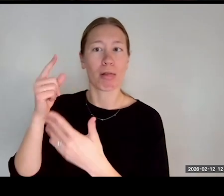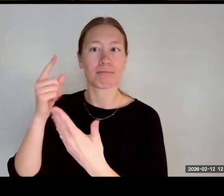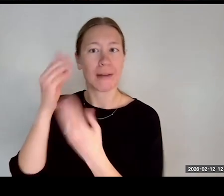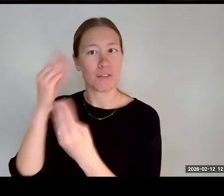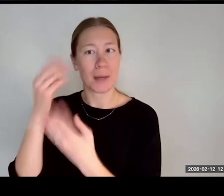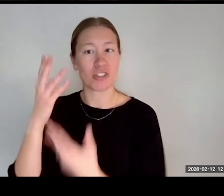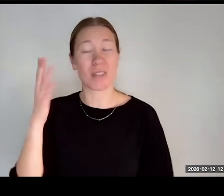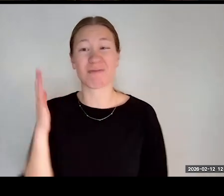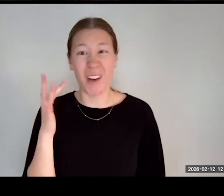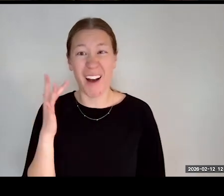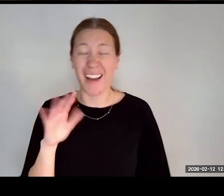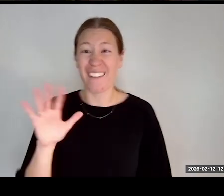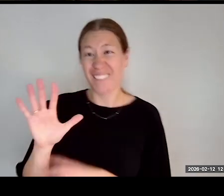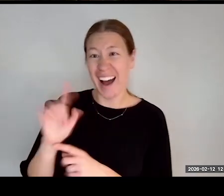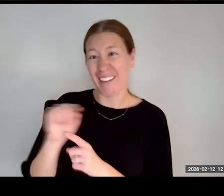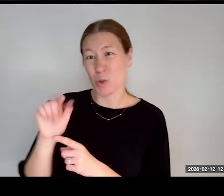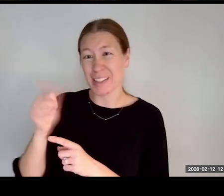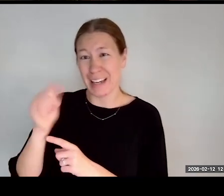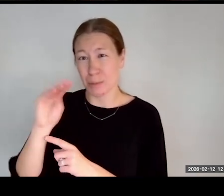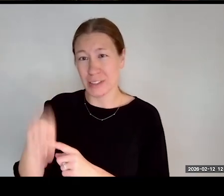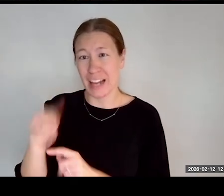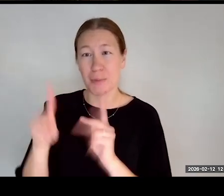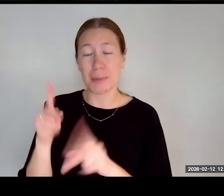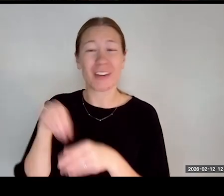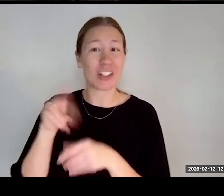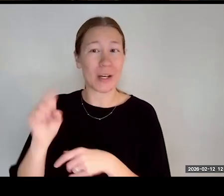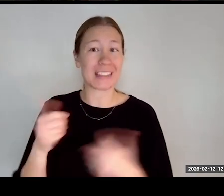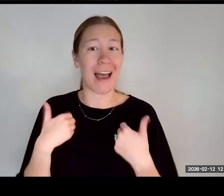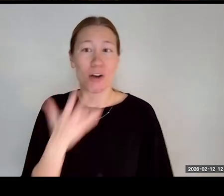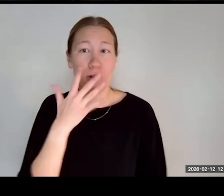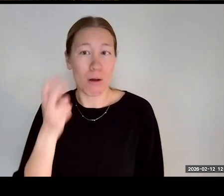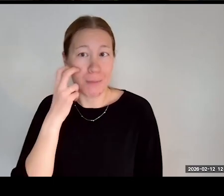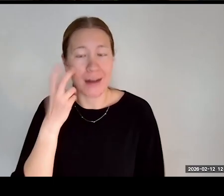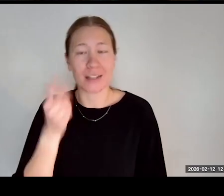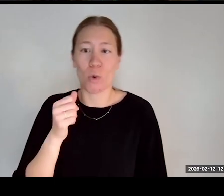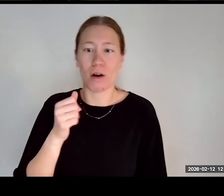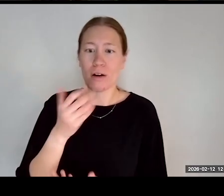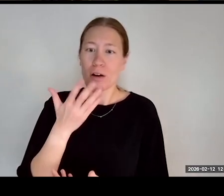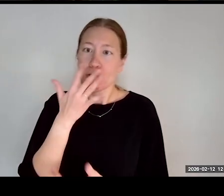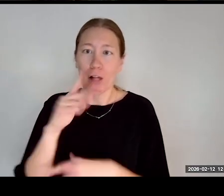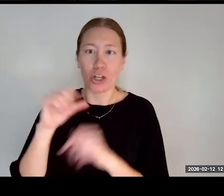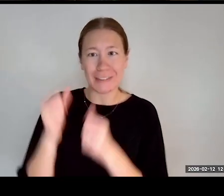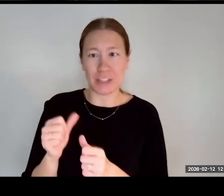of individuals in the United States have something called colorblindness or color vision deficiency, which is the newer term for that.